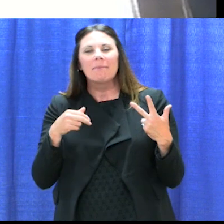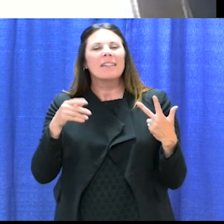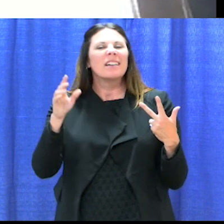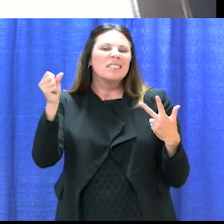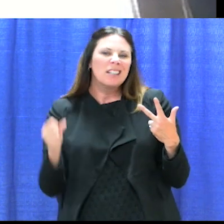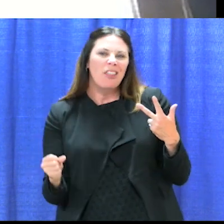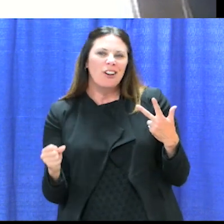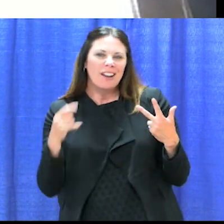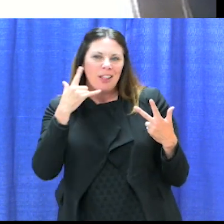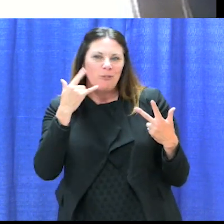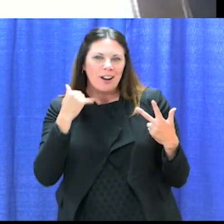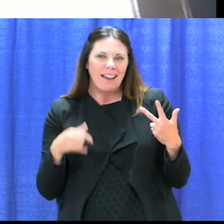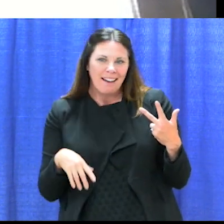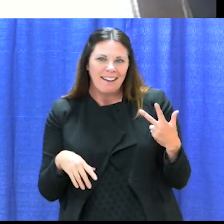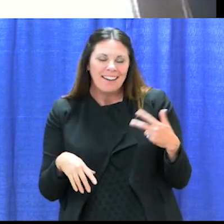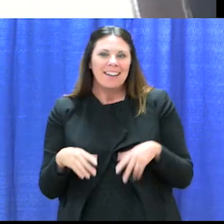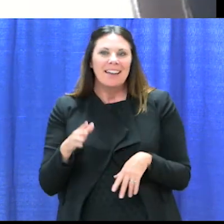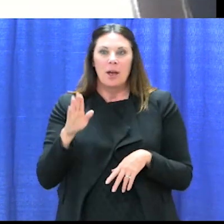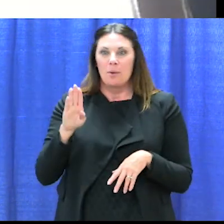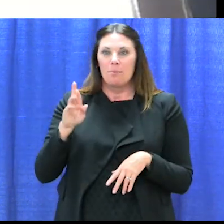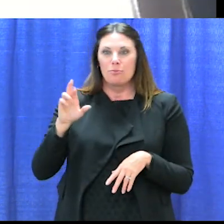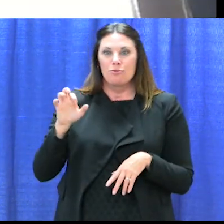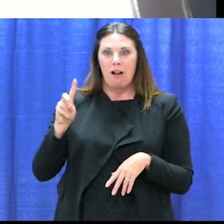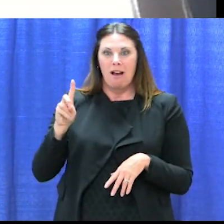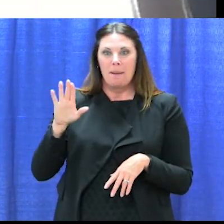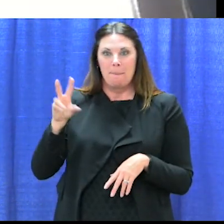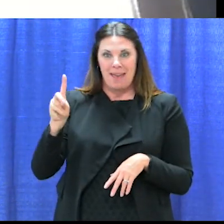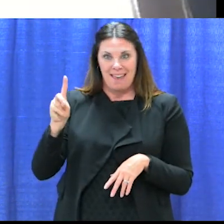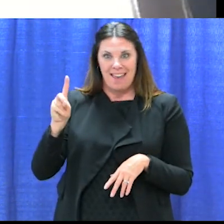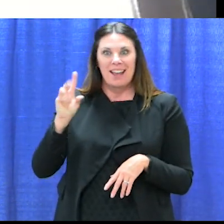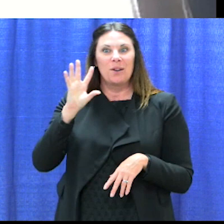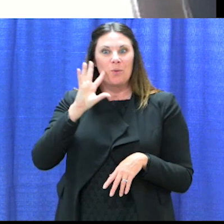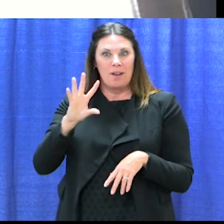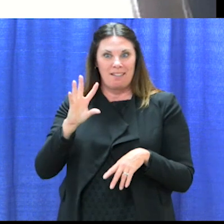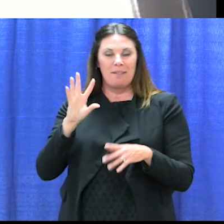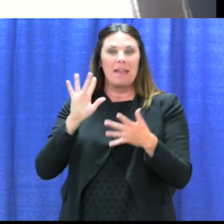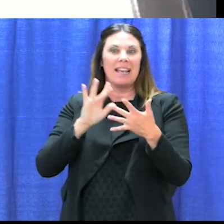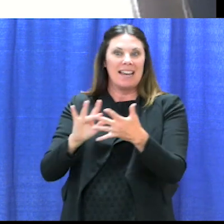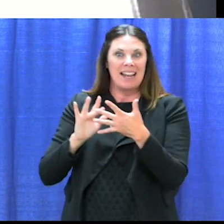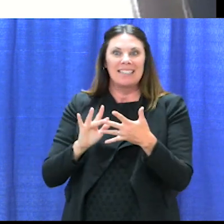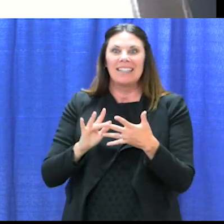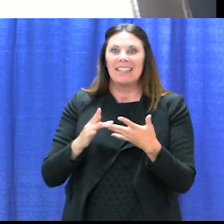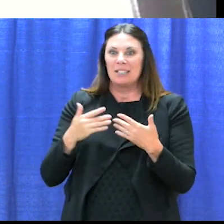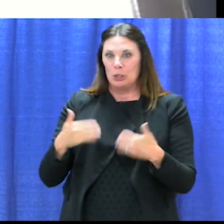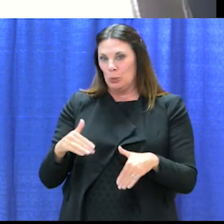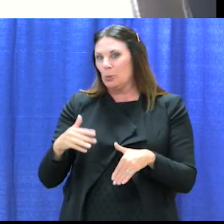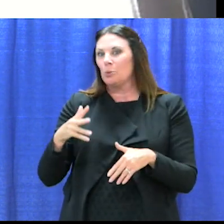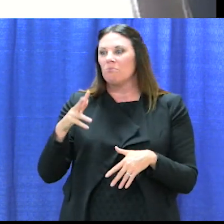We will end up bringing broadband service to 179 households, once we complete that build-out.